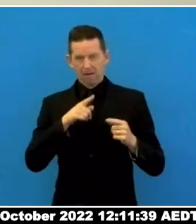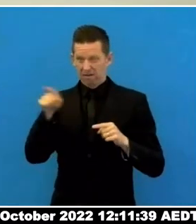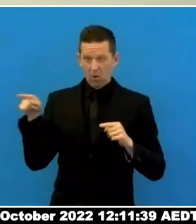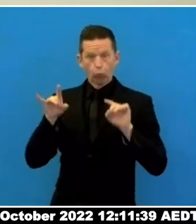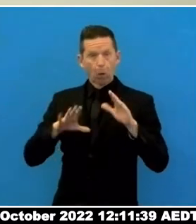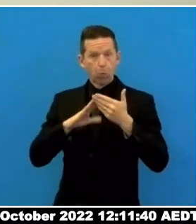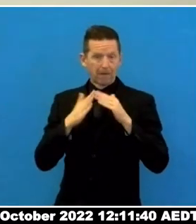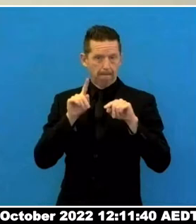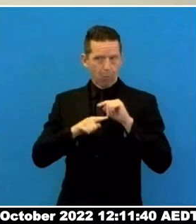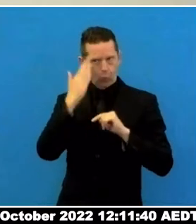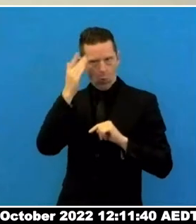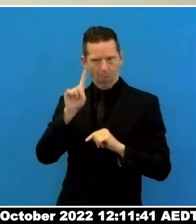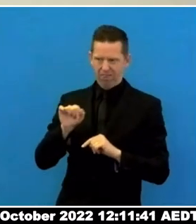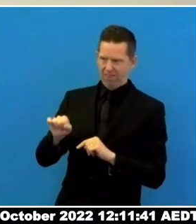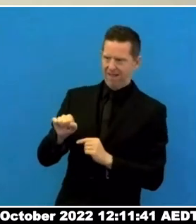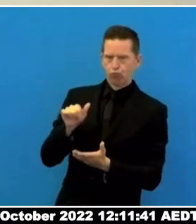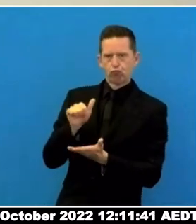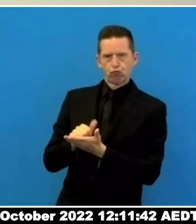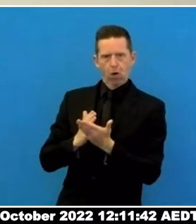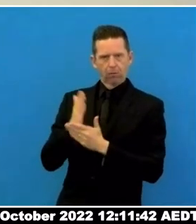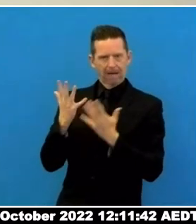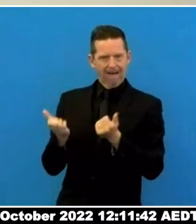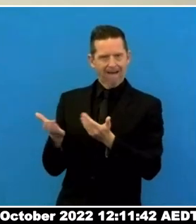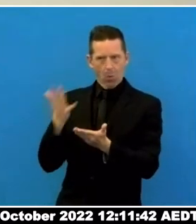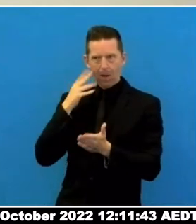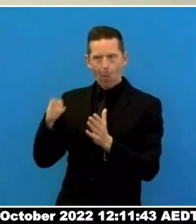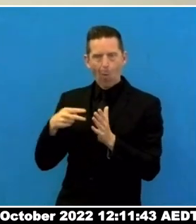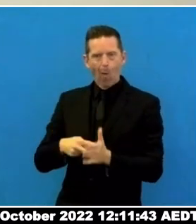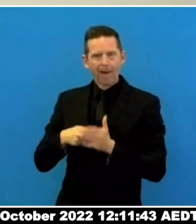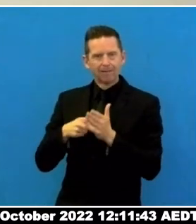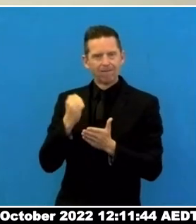So against that background of the refugees and asylum seekers